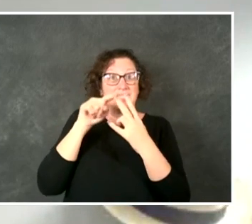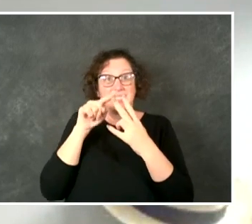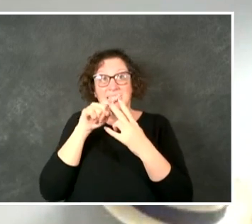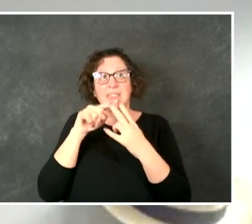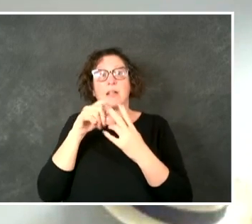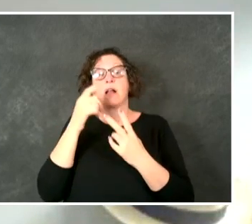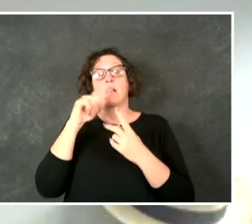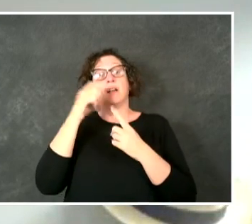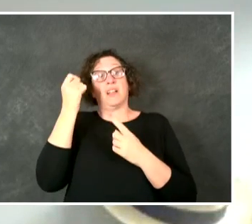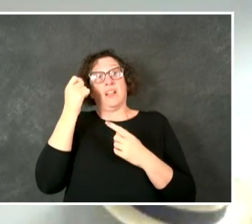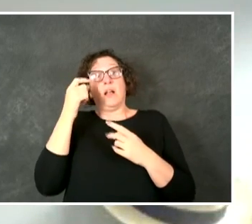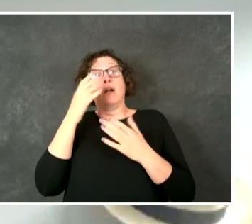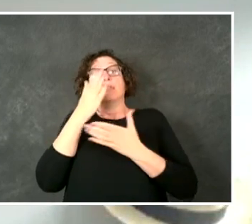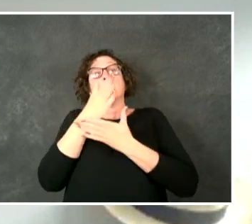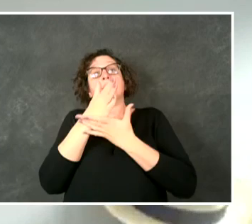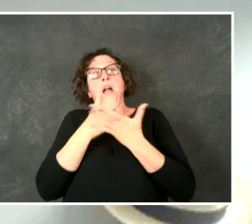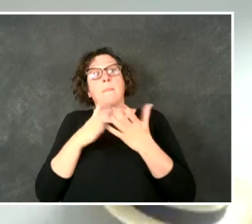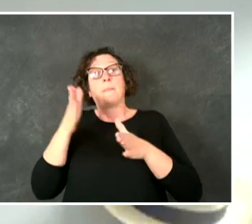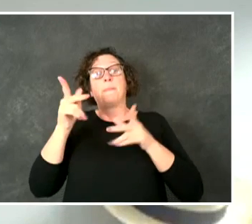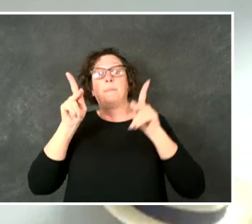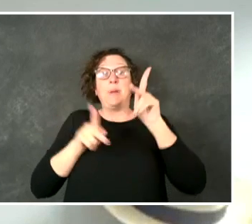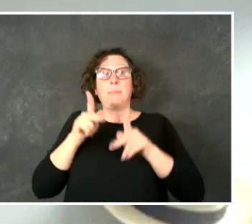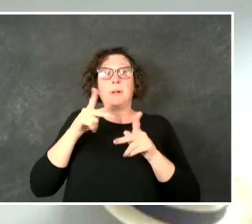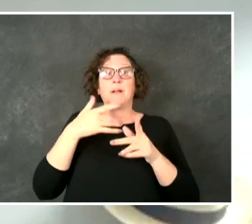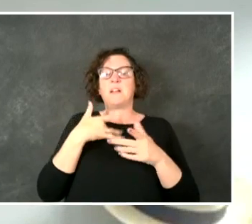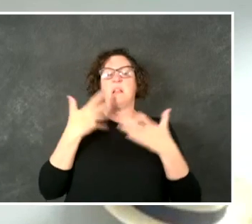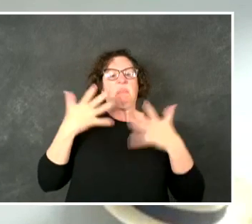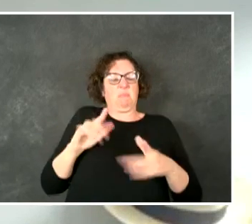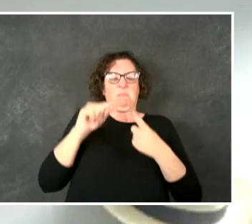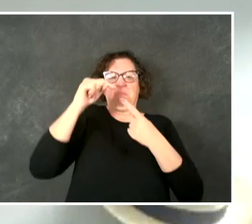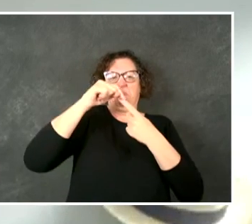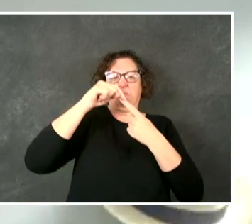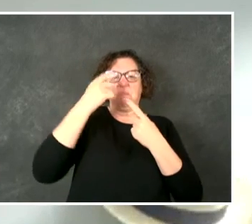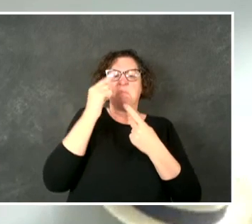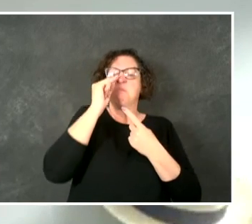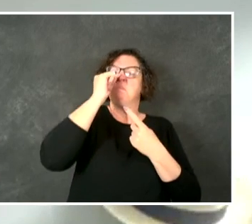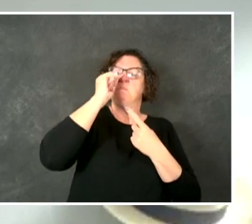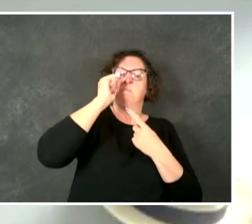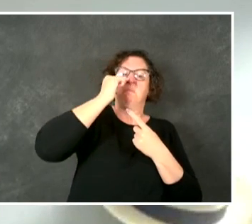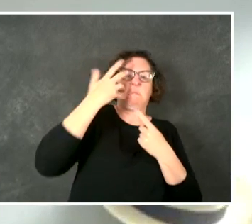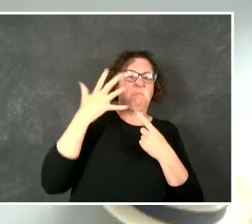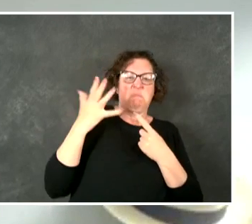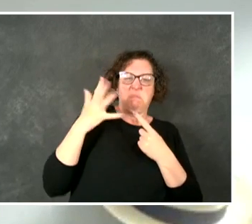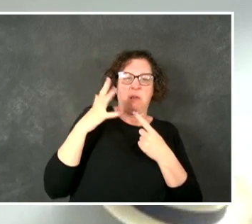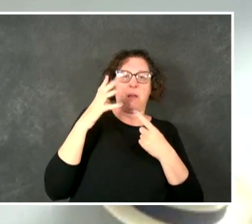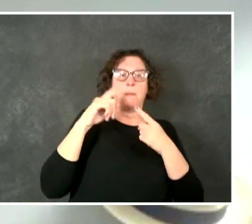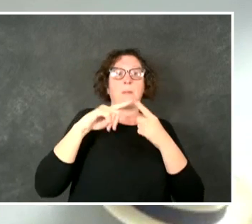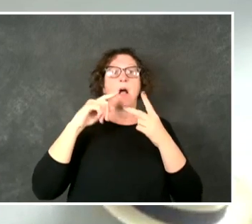WITH JUST THE NASAL SWAB. SWABBING THE FRONT OF THE NOSE, SOMETHING THAT THE PATIENT CAN DO UNDER THE